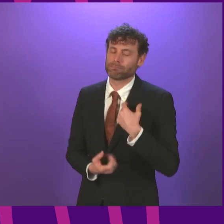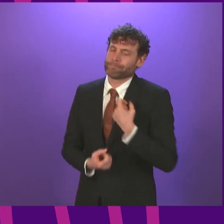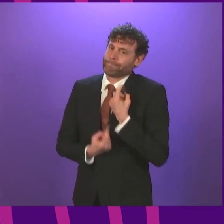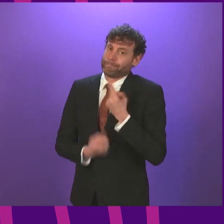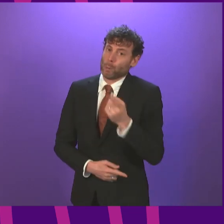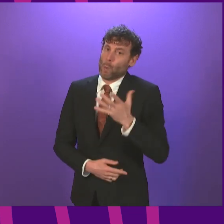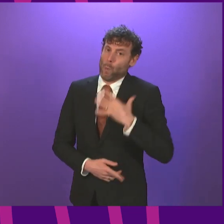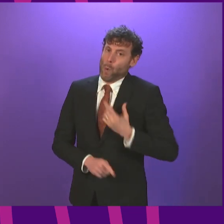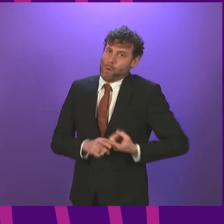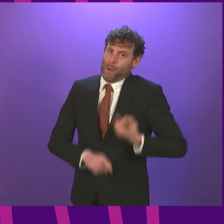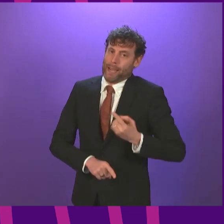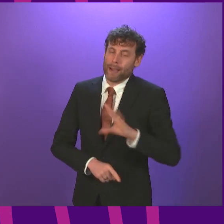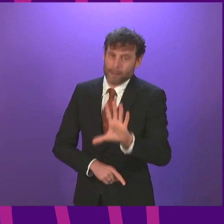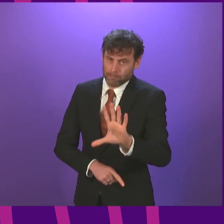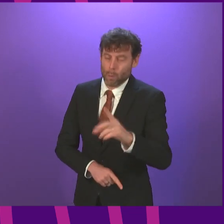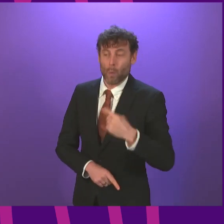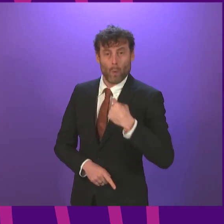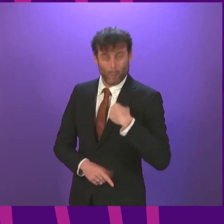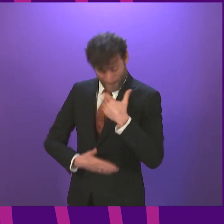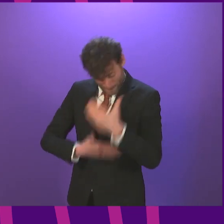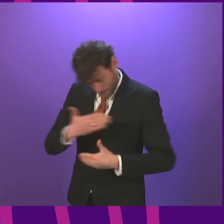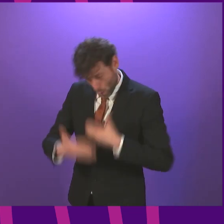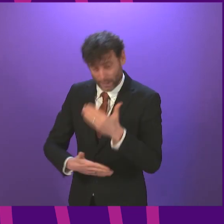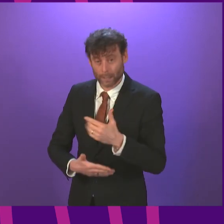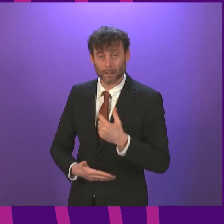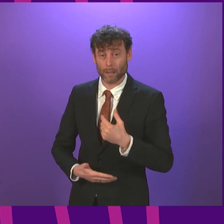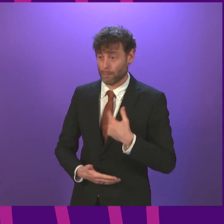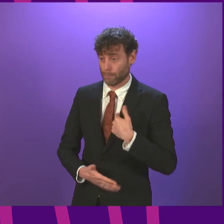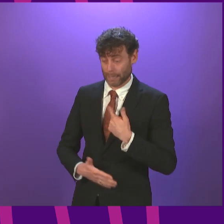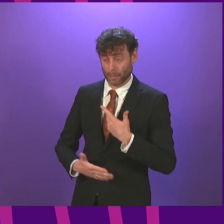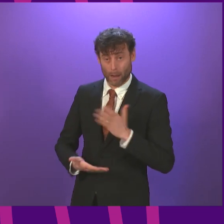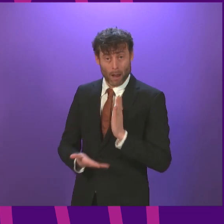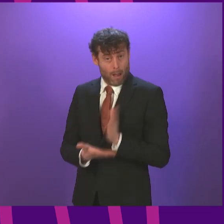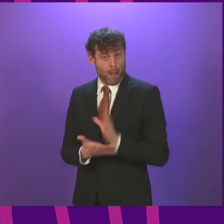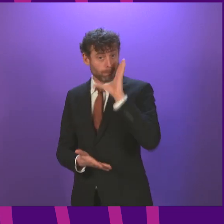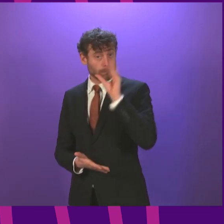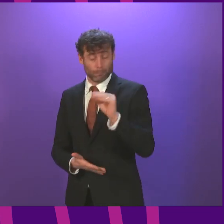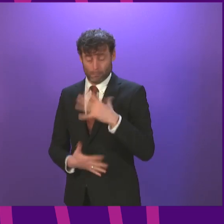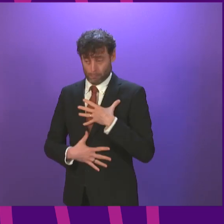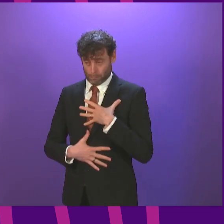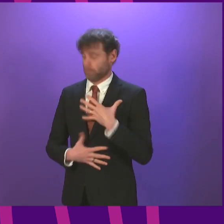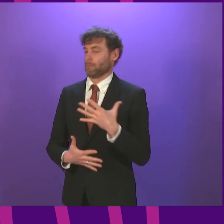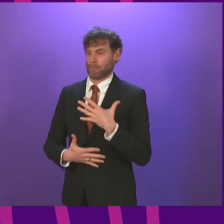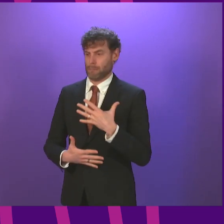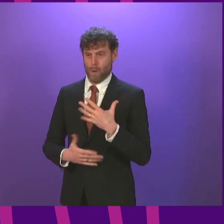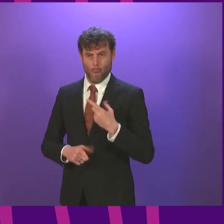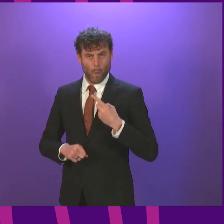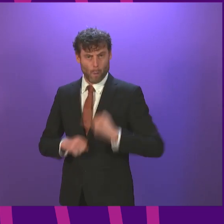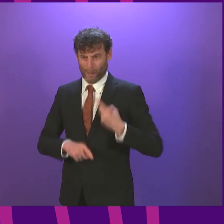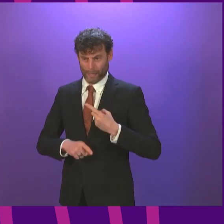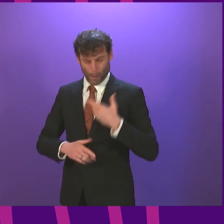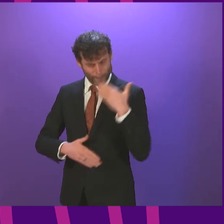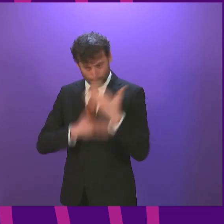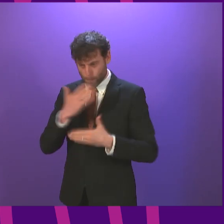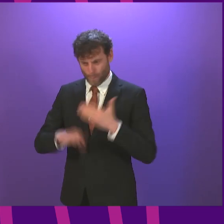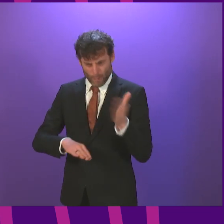appointment. We are going as quickly as possible. We have made more progress than I would ever have thought possible at the start of this year, and we will continue to do everything